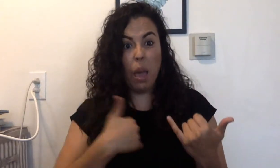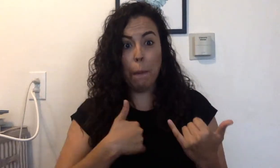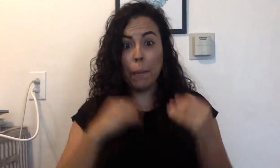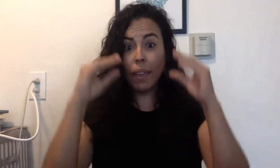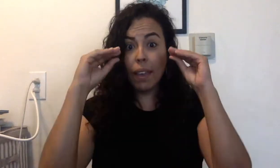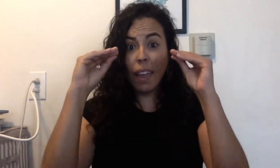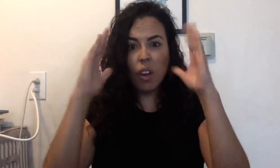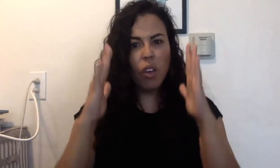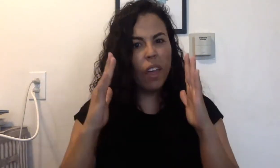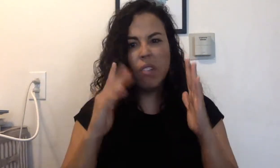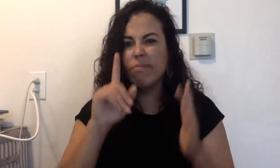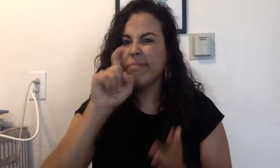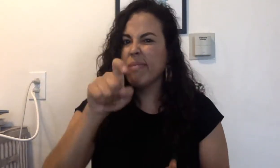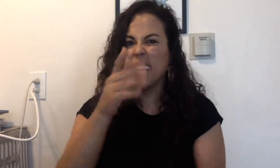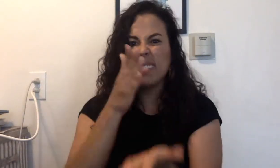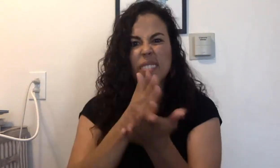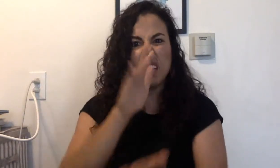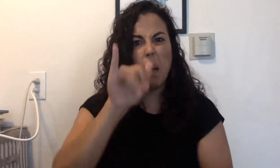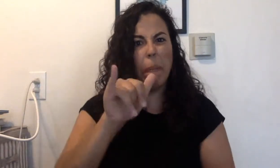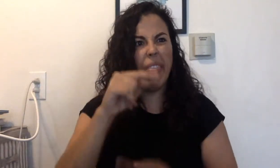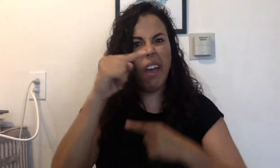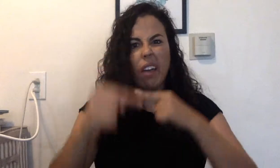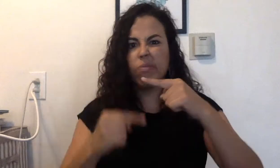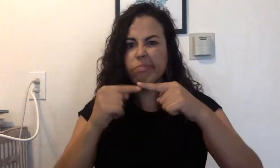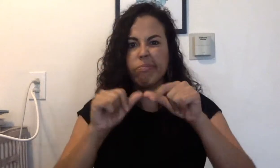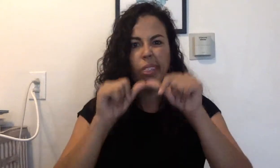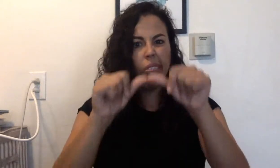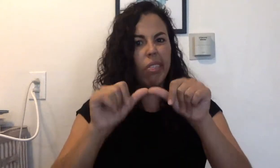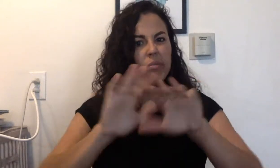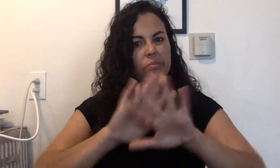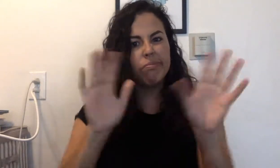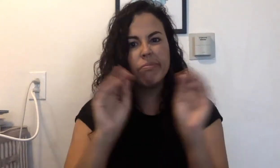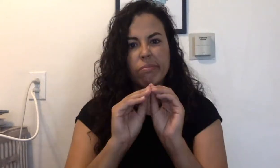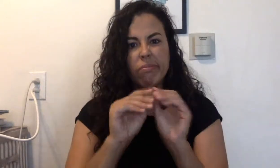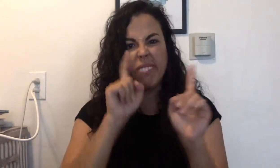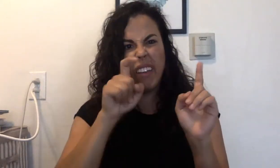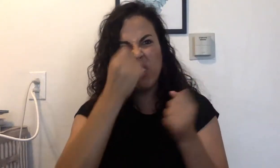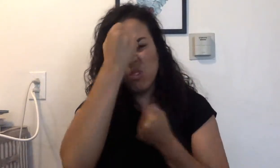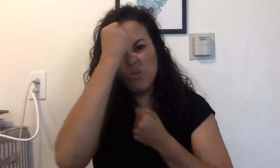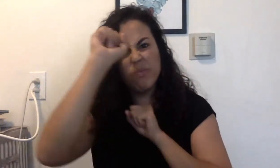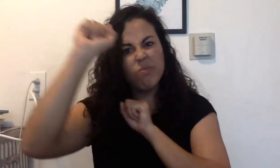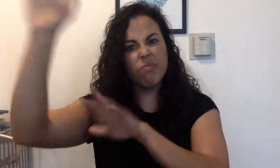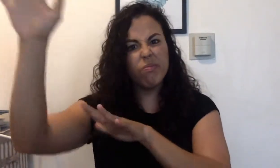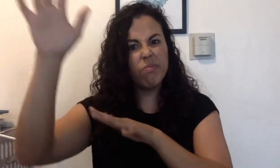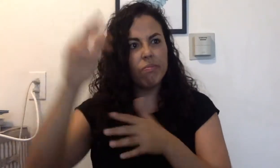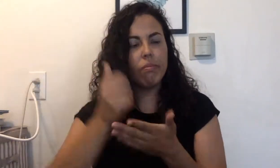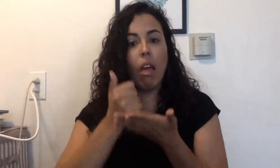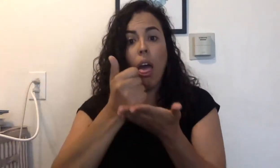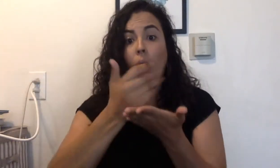Today as an educator, it is my duty to stop this cycle of colonization from perpetuating and to decolonize.